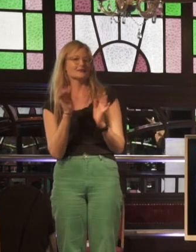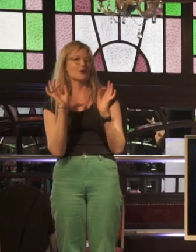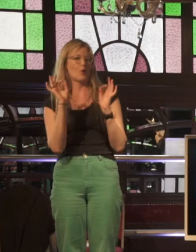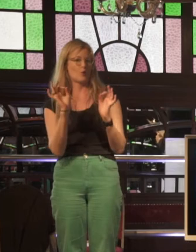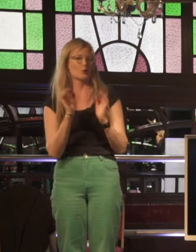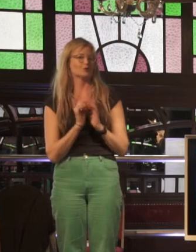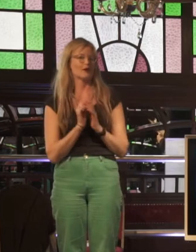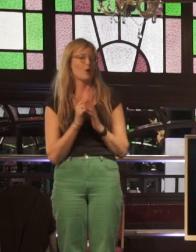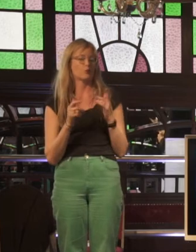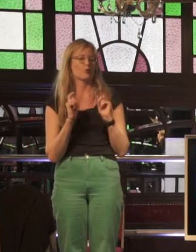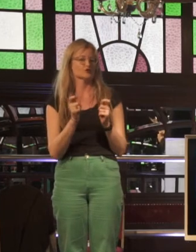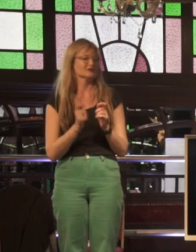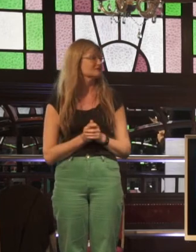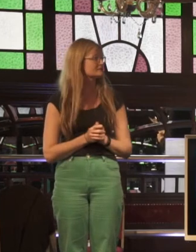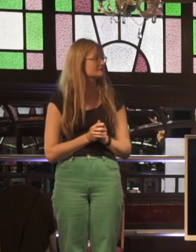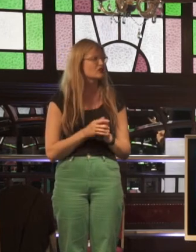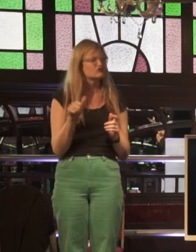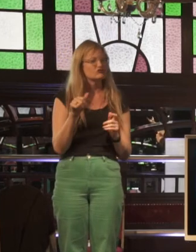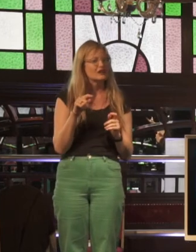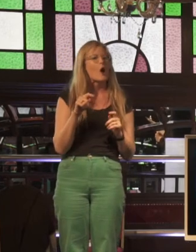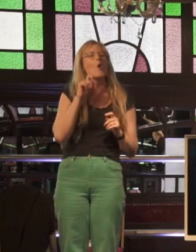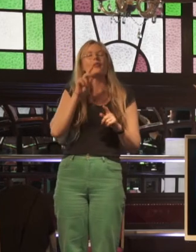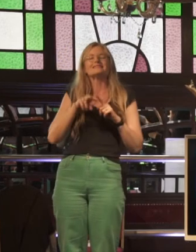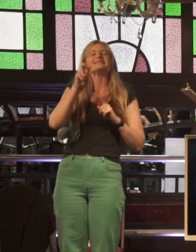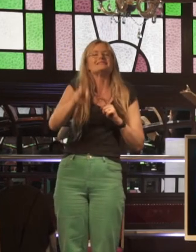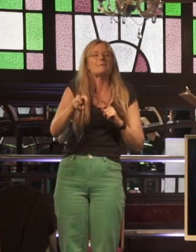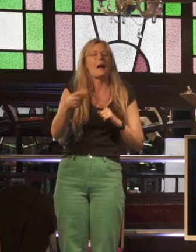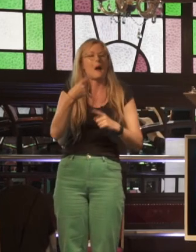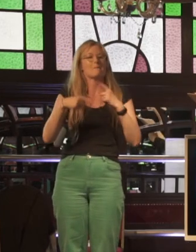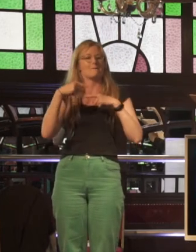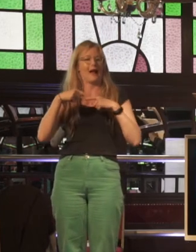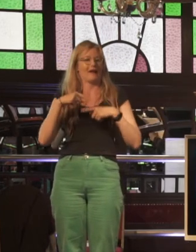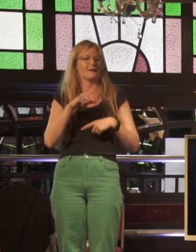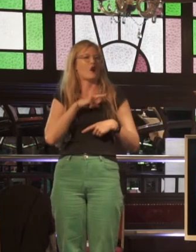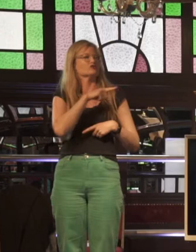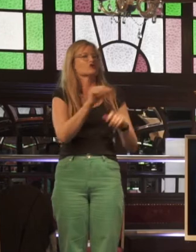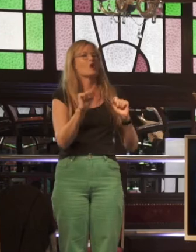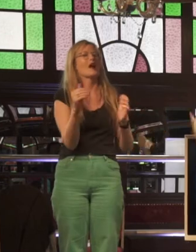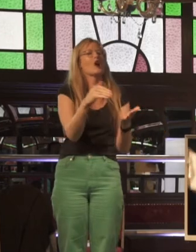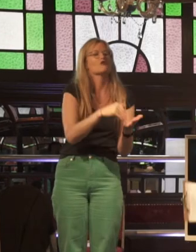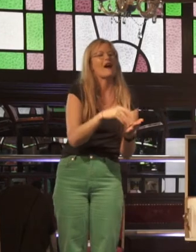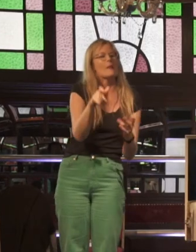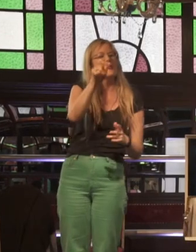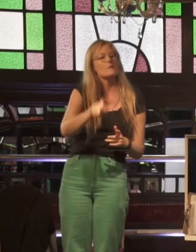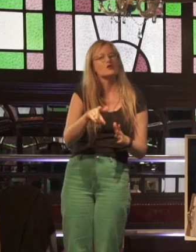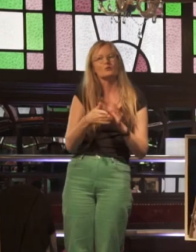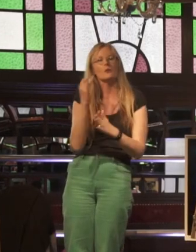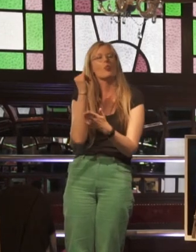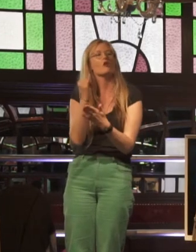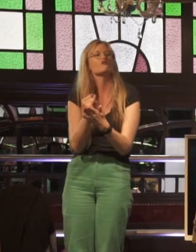Is Rhona here yet? Shall I skip and come back? Yeah. Yeah, I'll skip and come back. Which Spiegeltent did you go to?